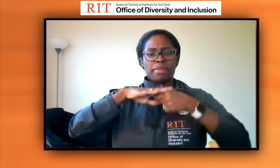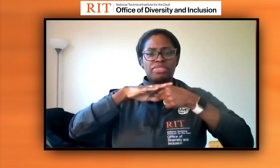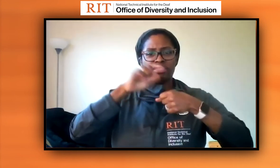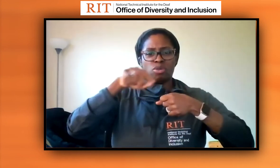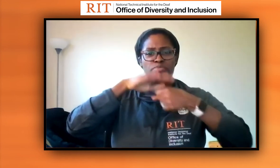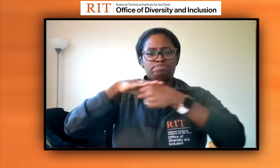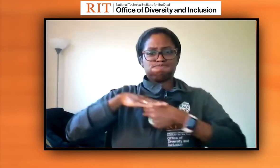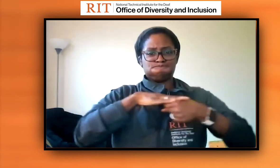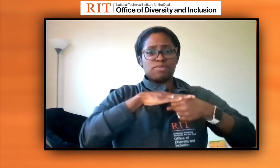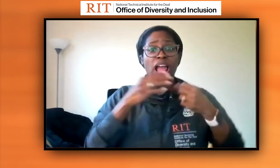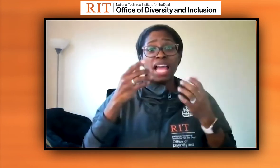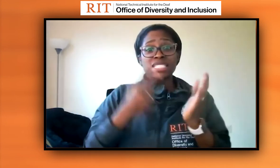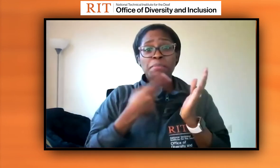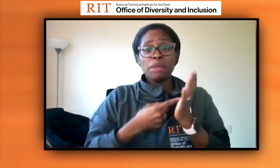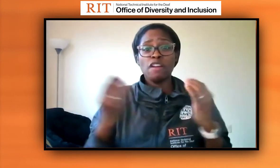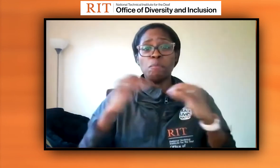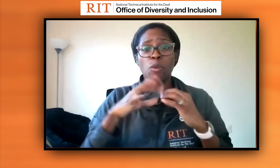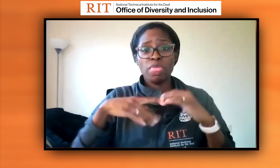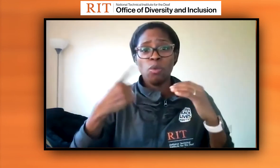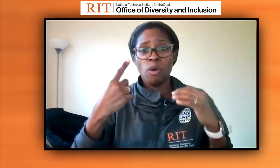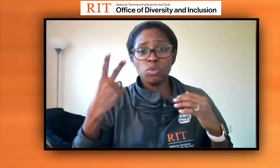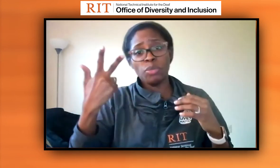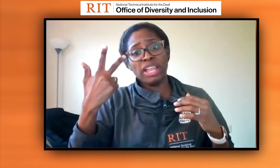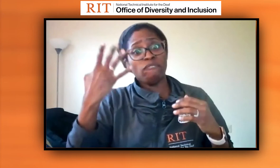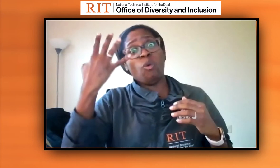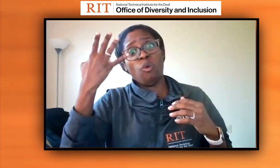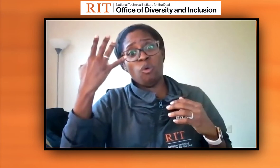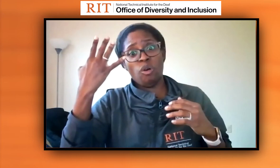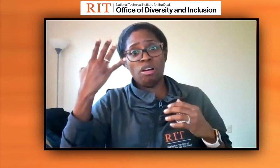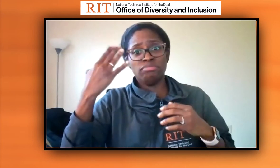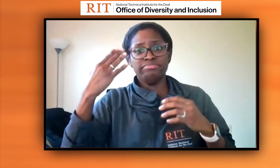The oppression is endured but people still come out prideful on top.